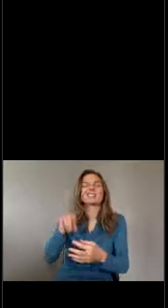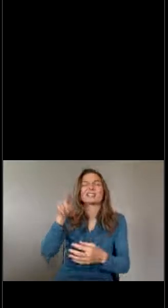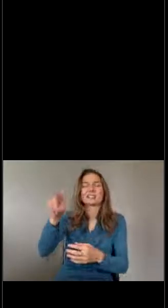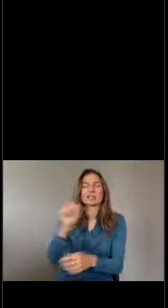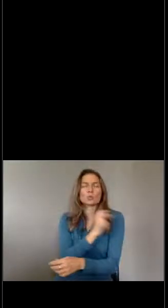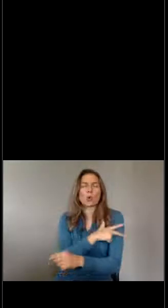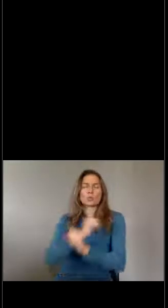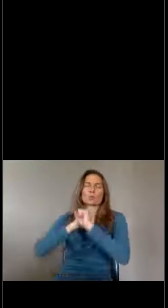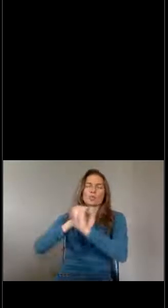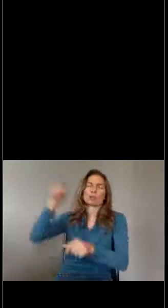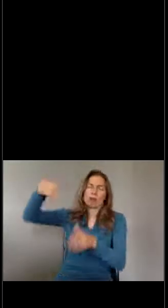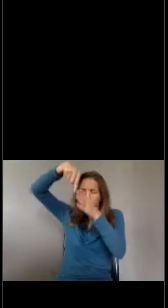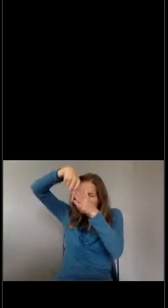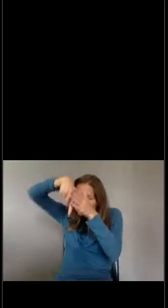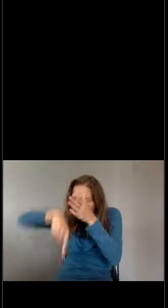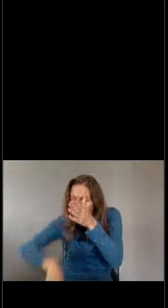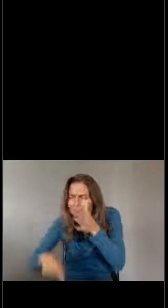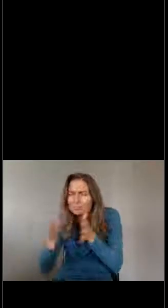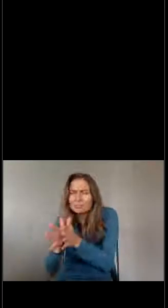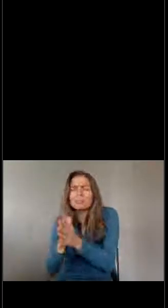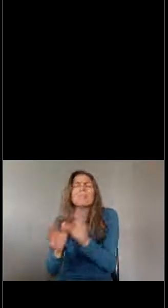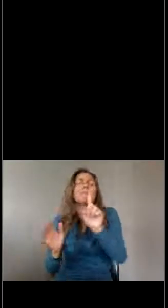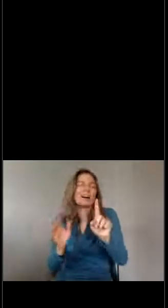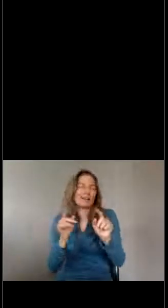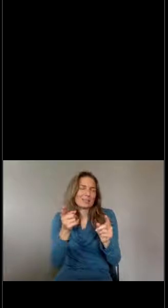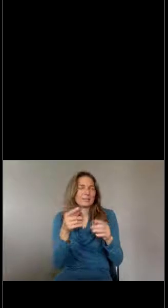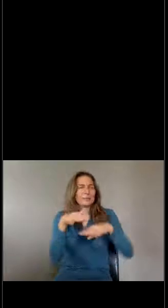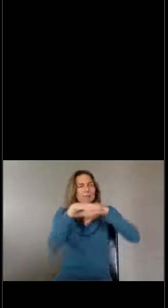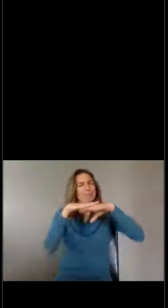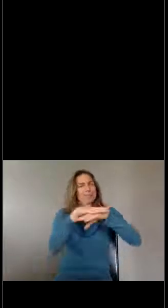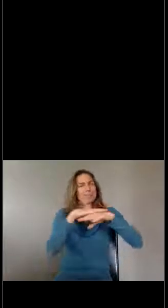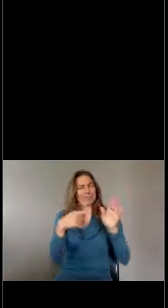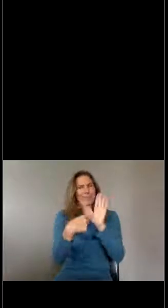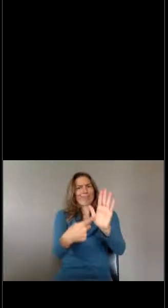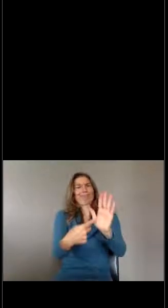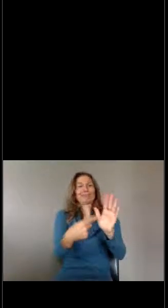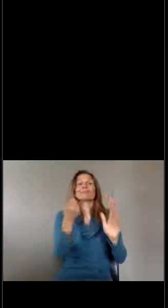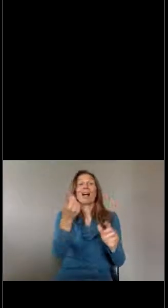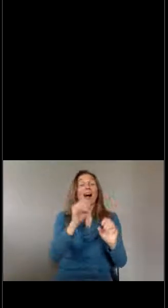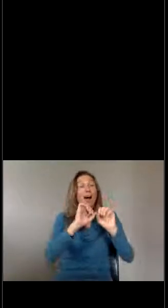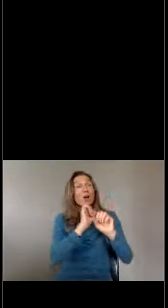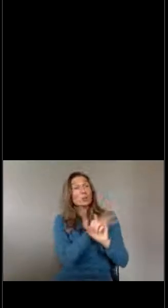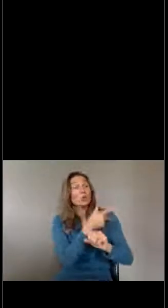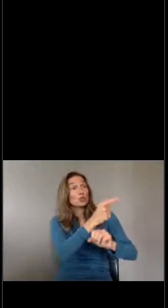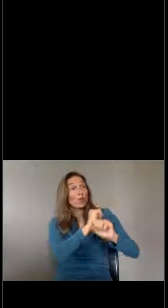There are some positives of social protection, but there are limitations that need to be worked on